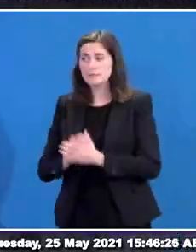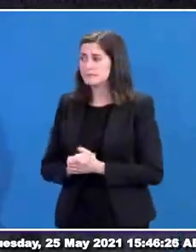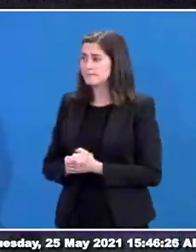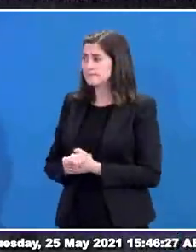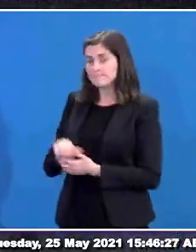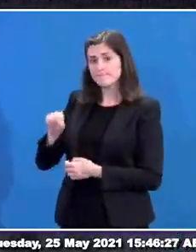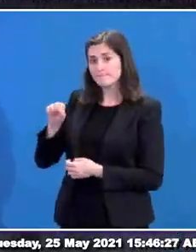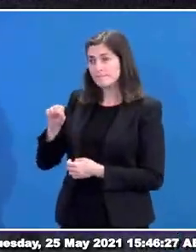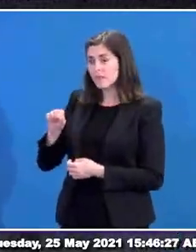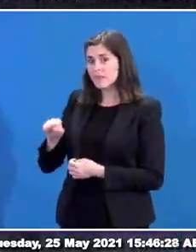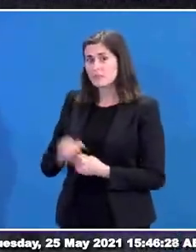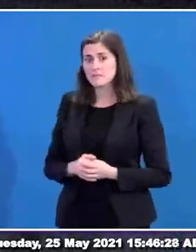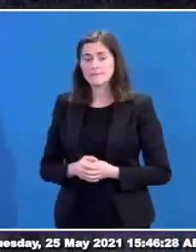Thank you, that's dealing with that report.